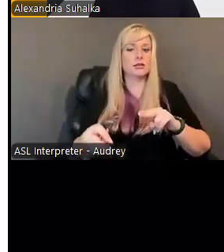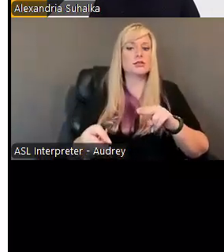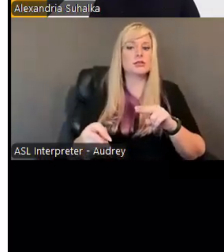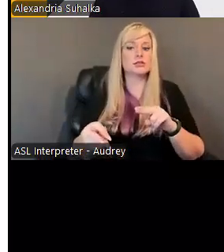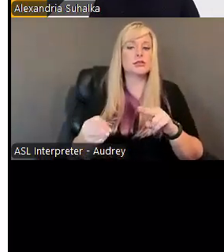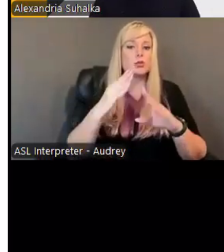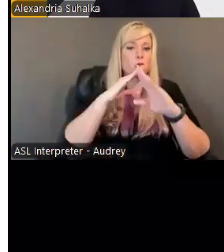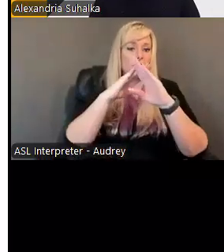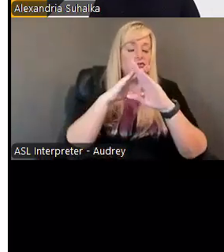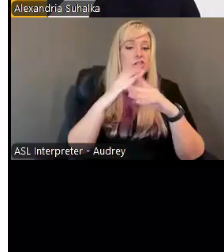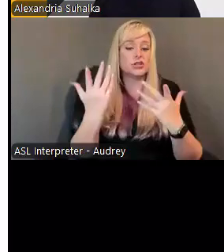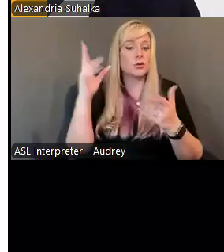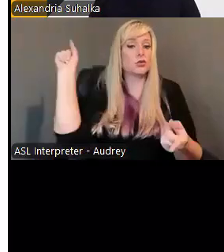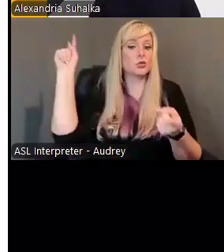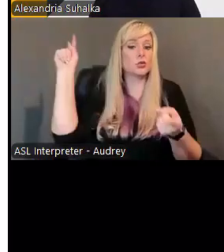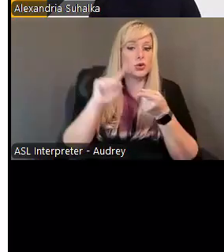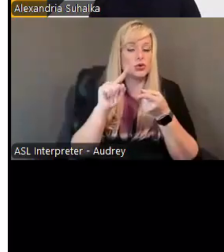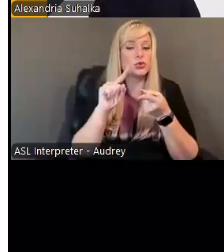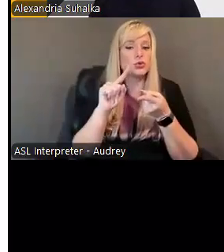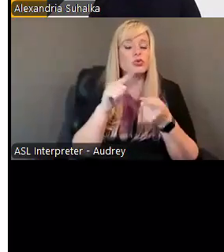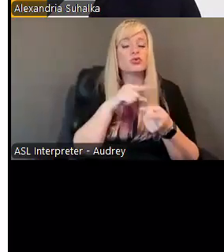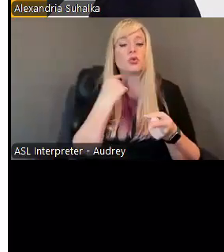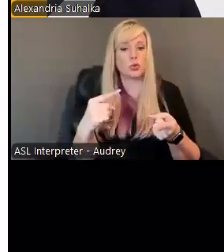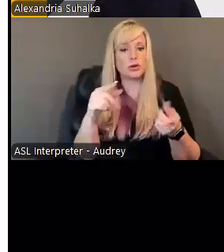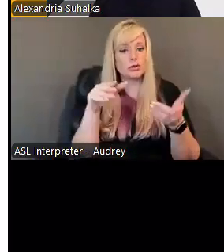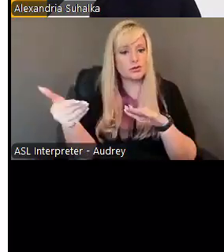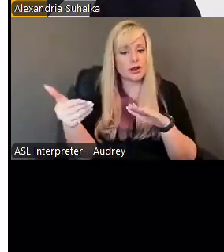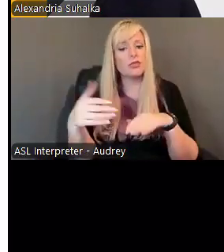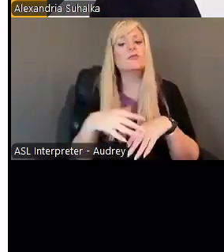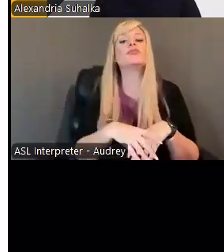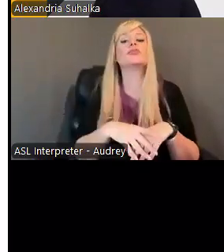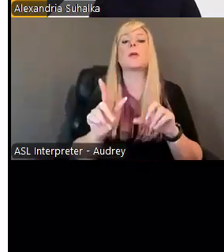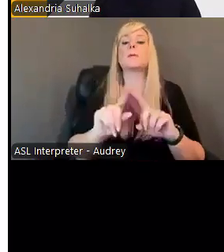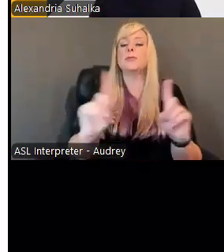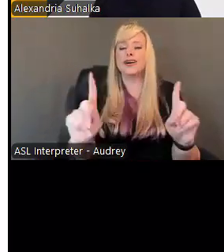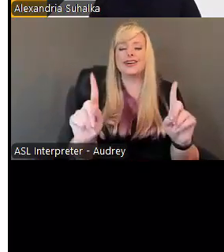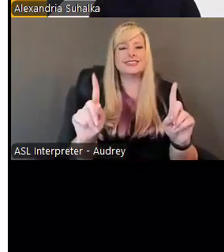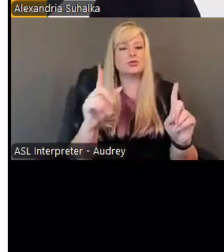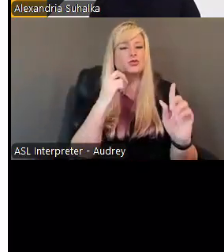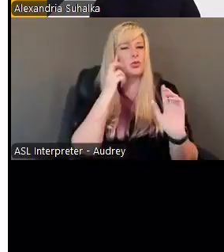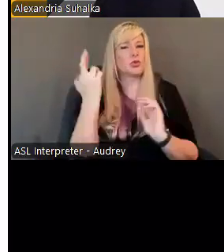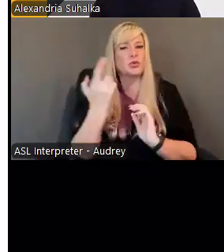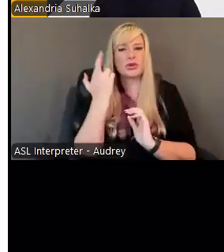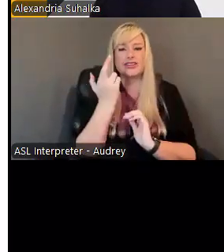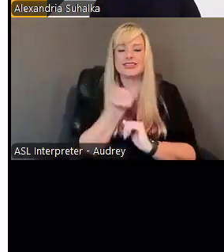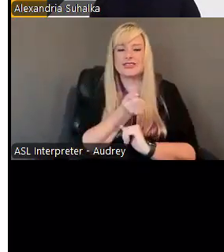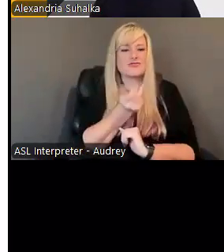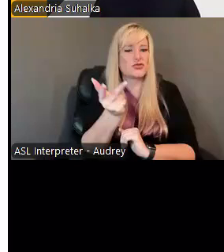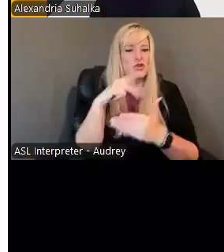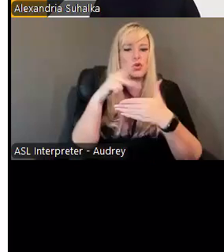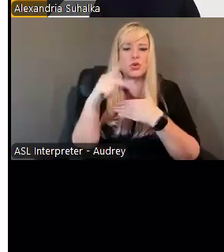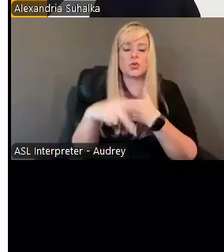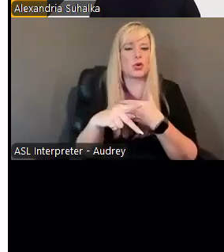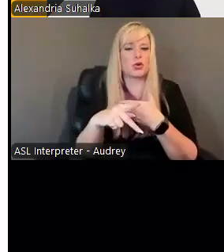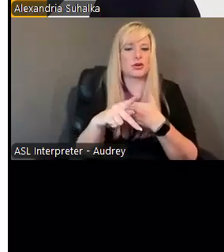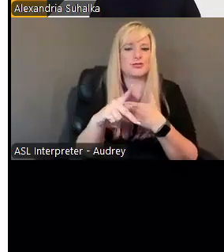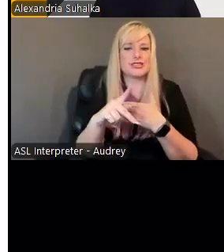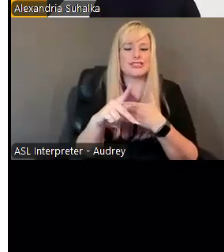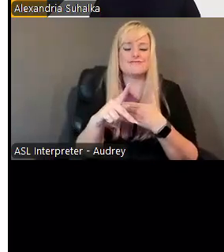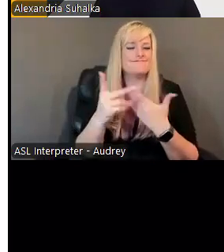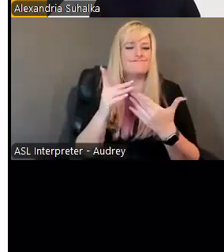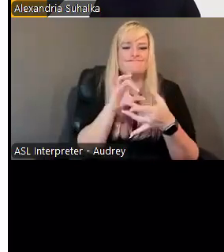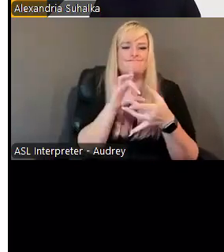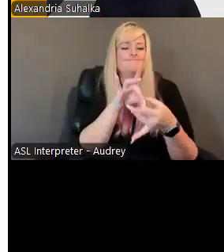comorbidities. Yet we find that a few of these programs have a culturally relevant approach for